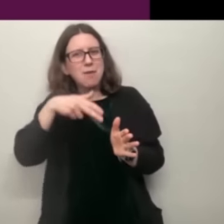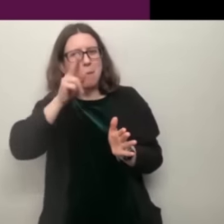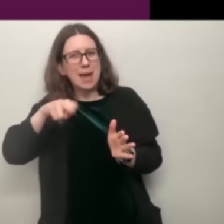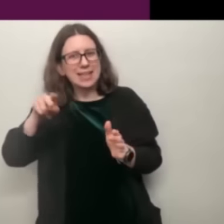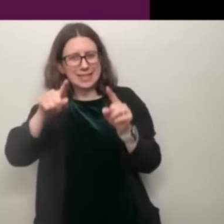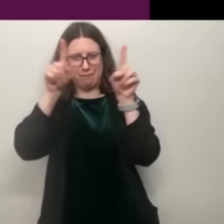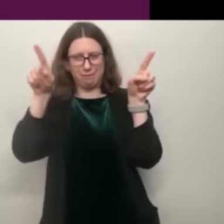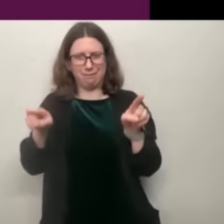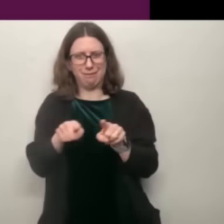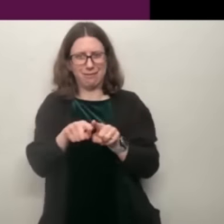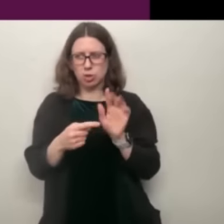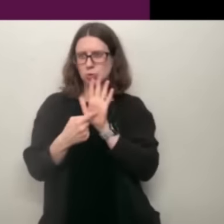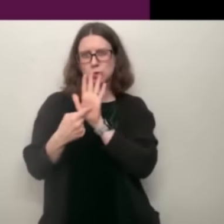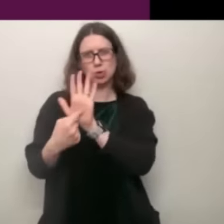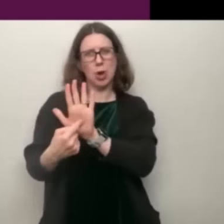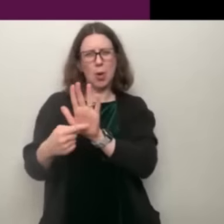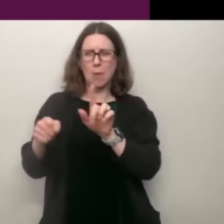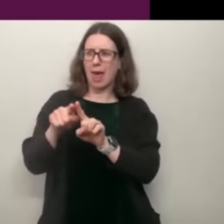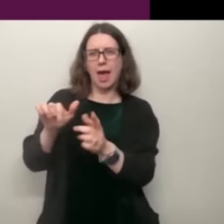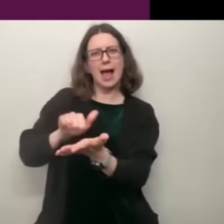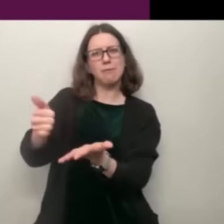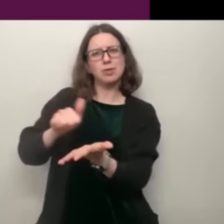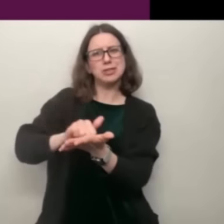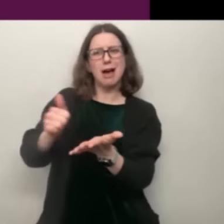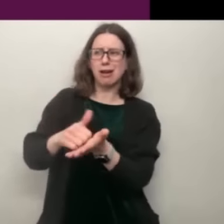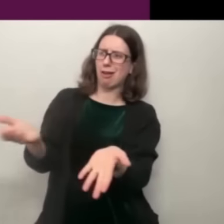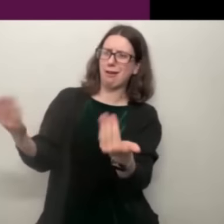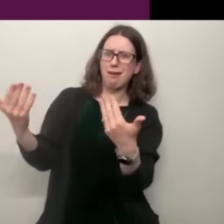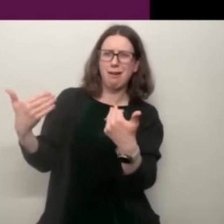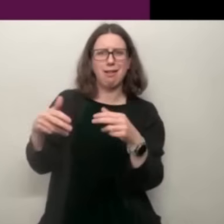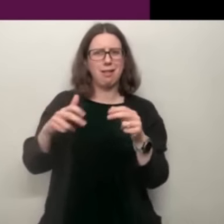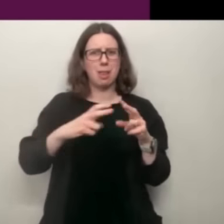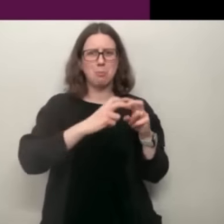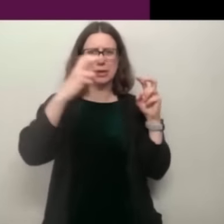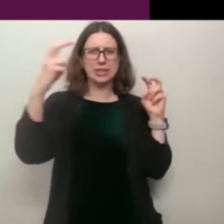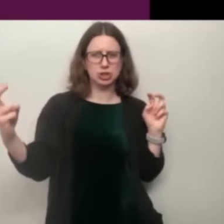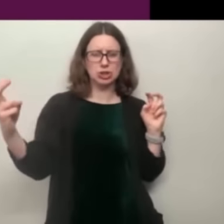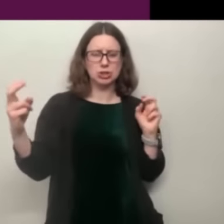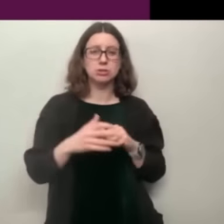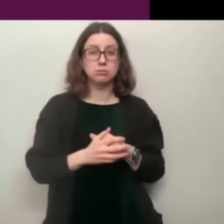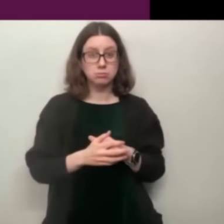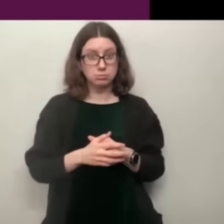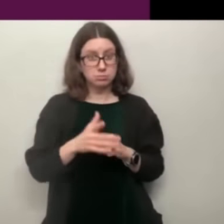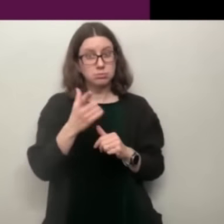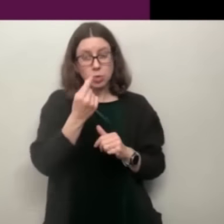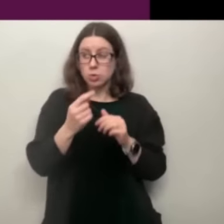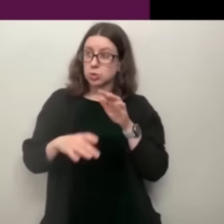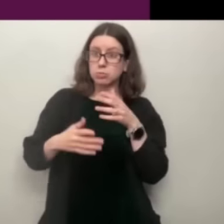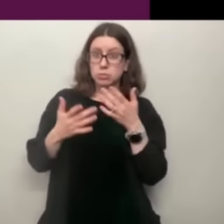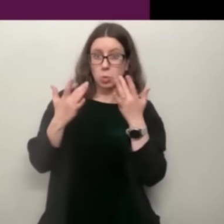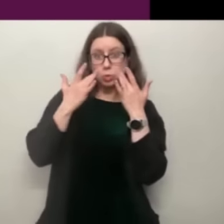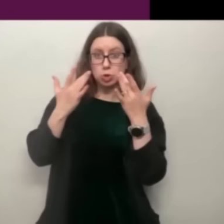In this painting, we see the bridge in all its glory, not open to the public at the time it was painted.